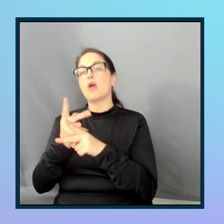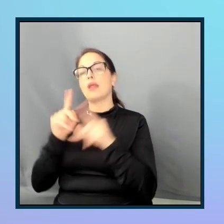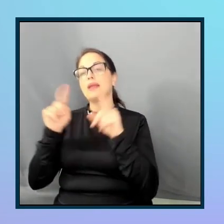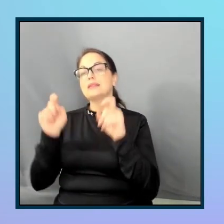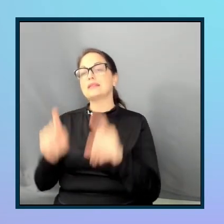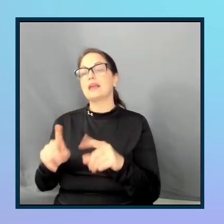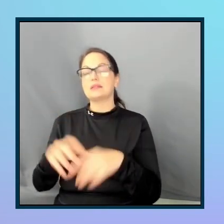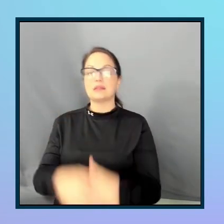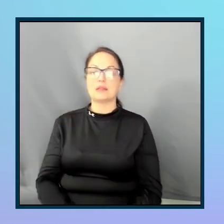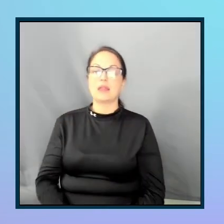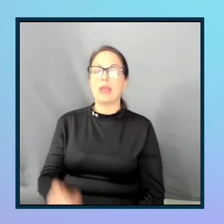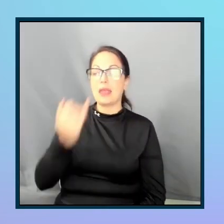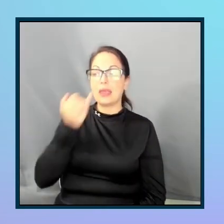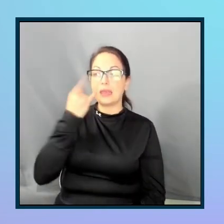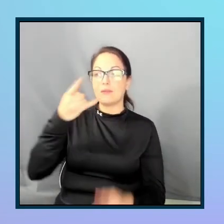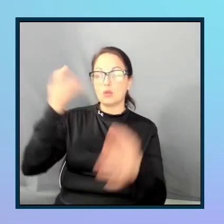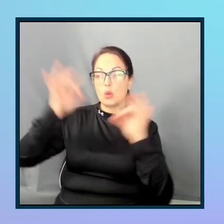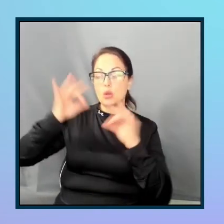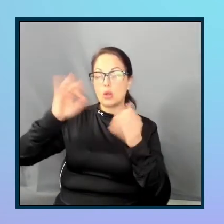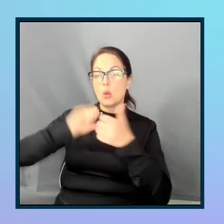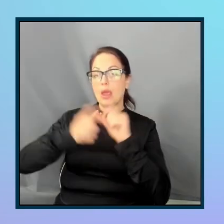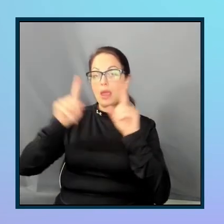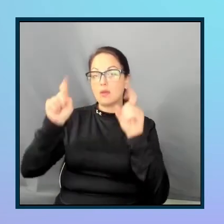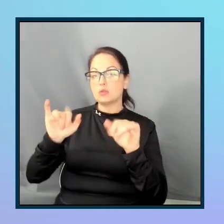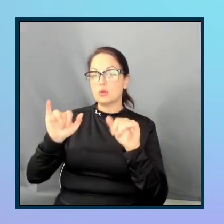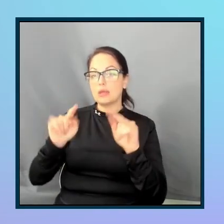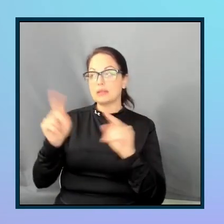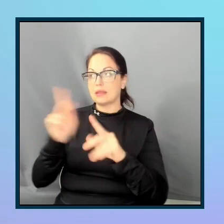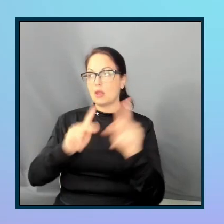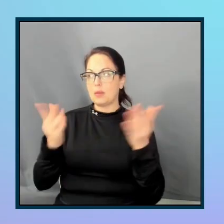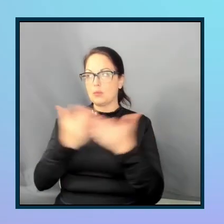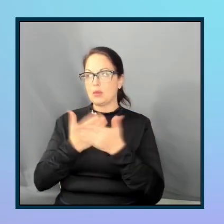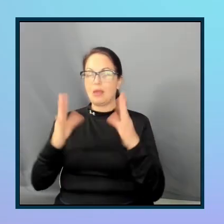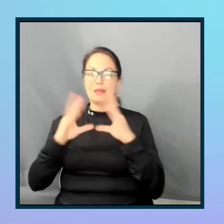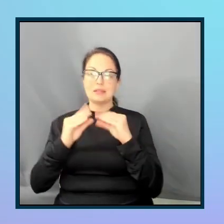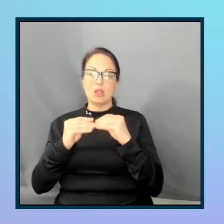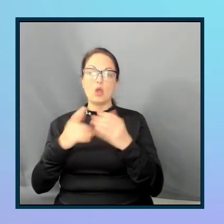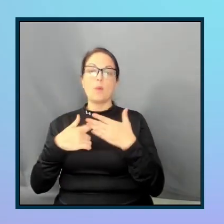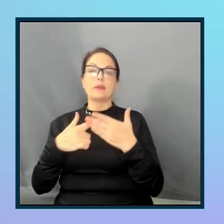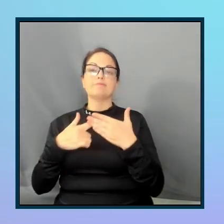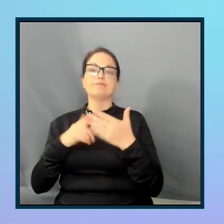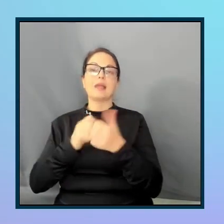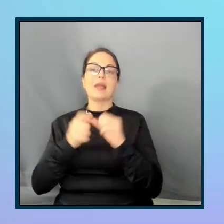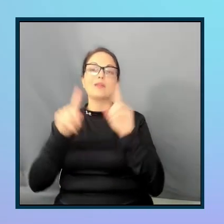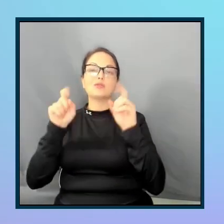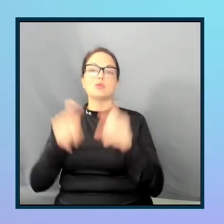and if you don't know how to test it, there are people at this conference who have been talking about how to test it, you can reach out to me.